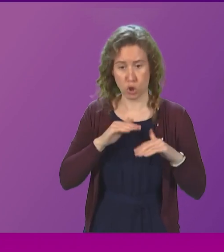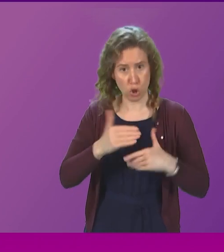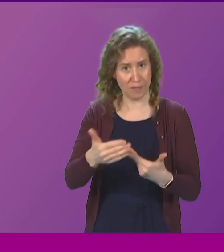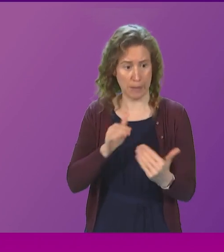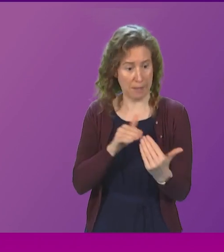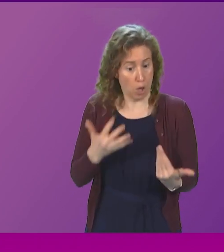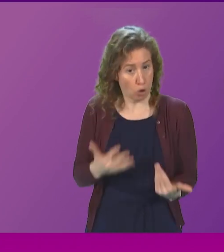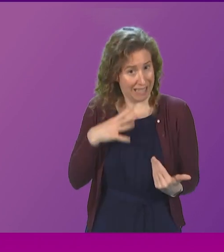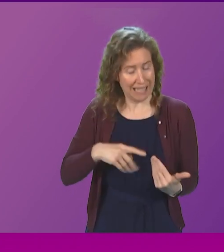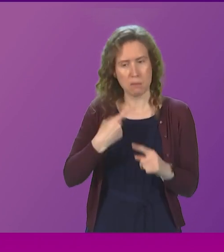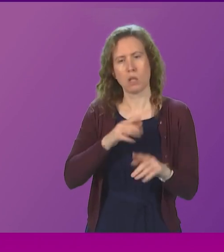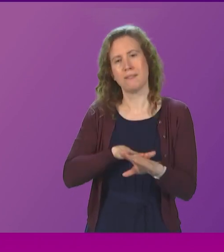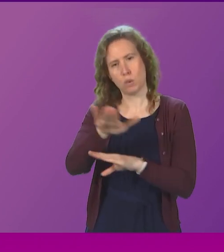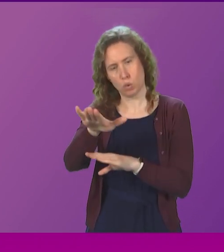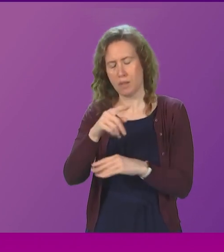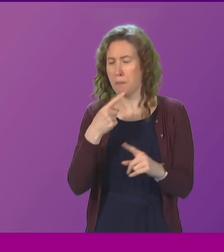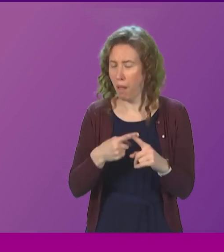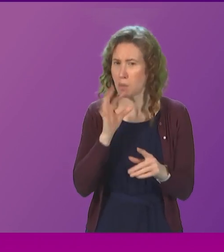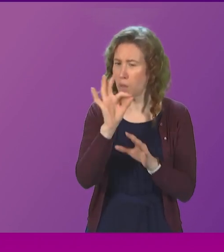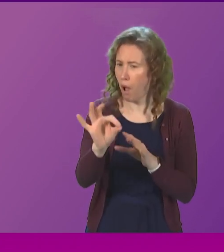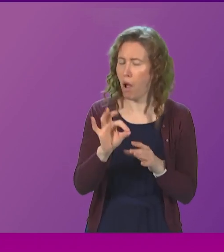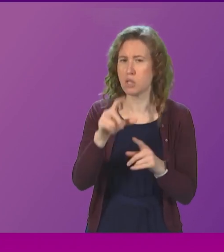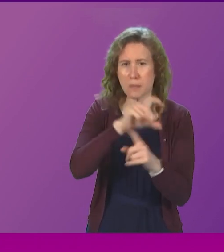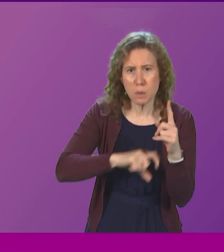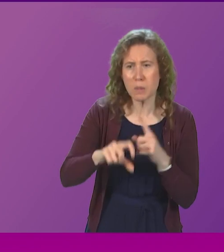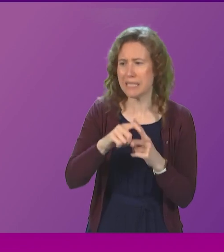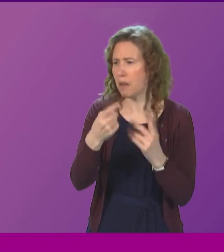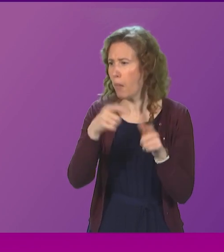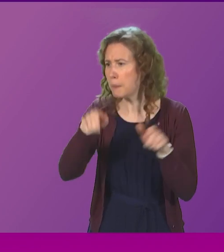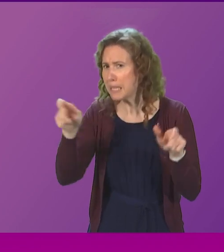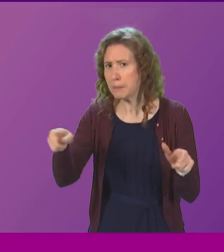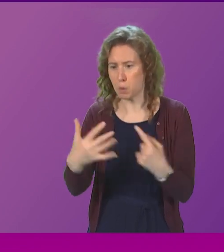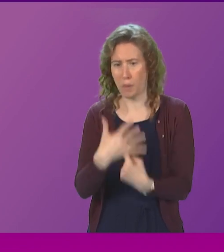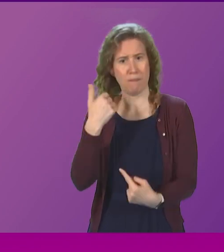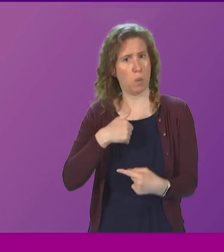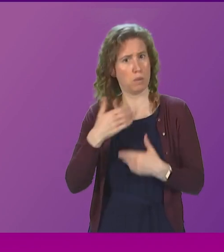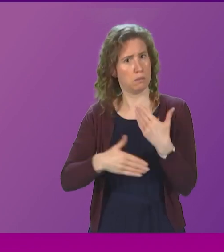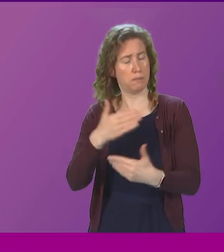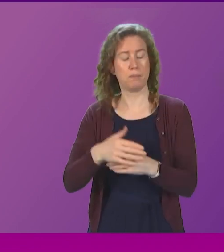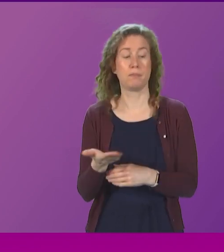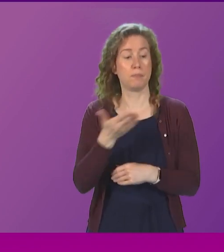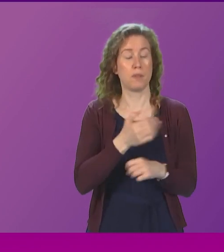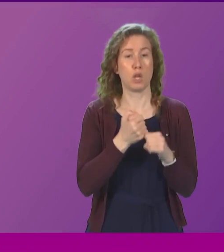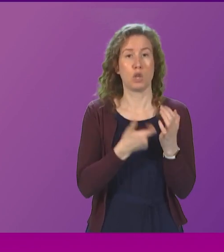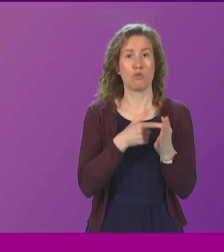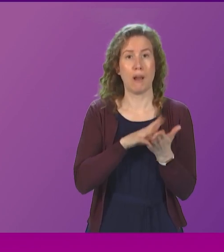We will also seek the views of communities and other stakeholders to inform the approach that is taken.